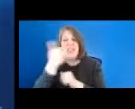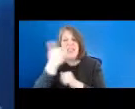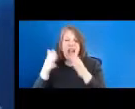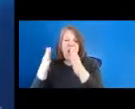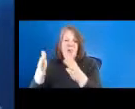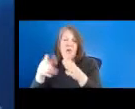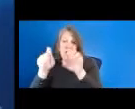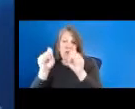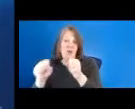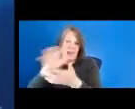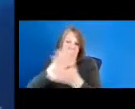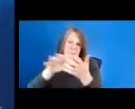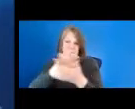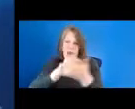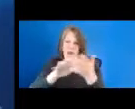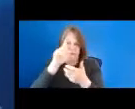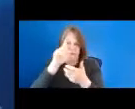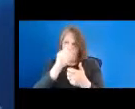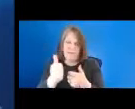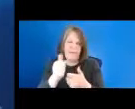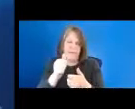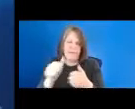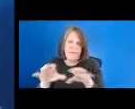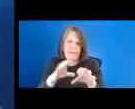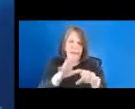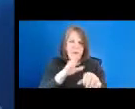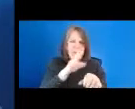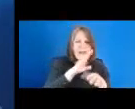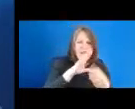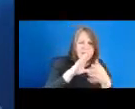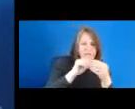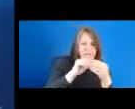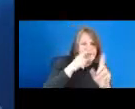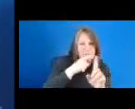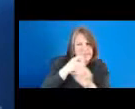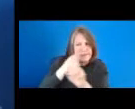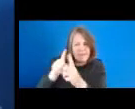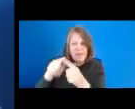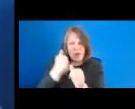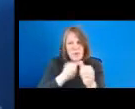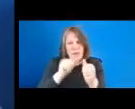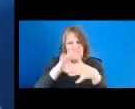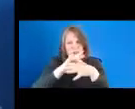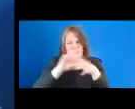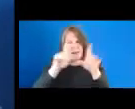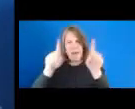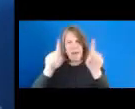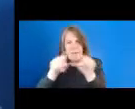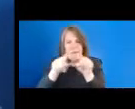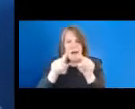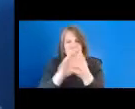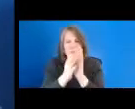16:35:58 of course, by doing narrations specific to each content box, getting much more granular